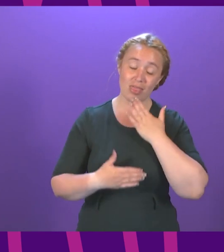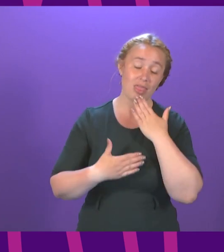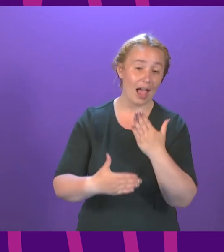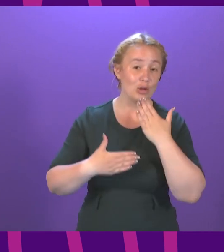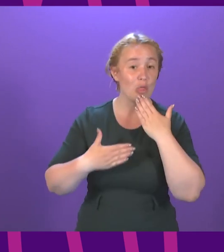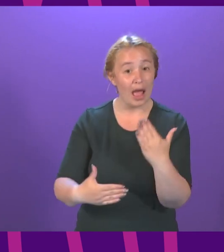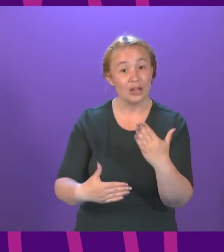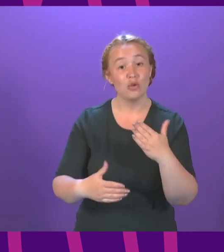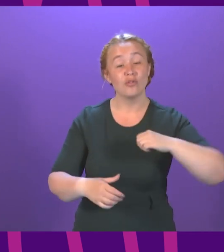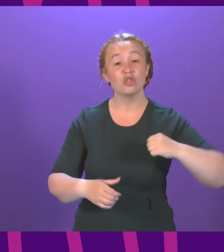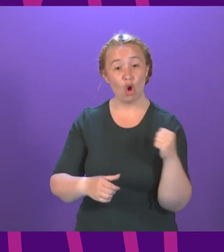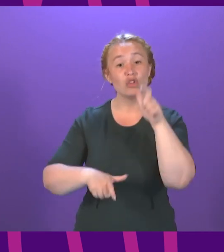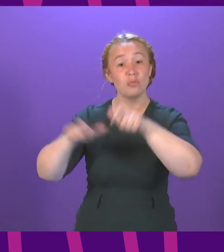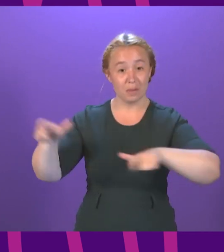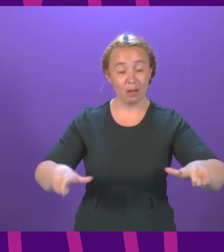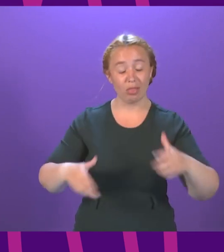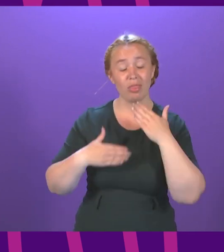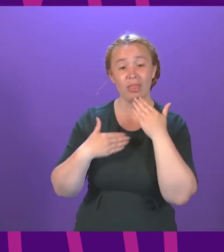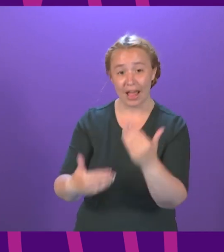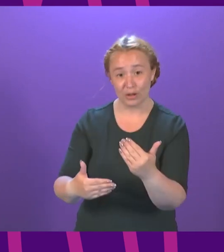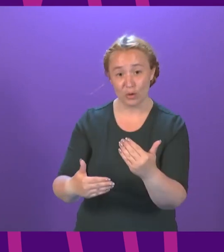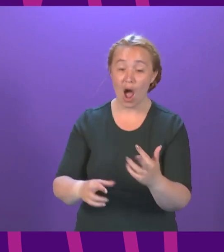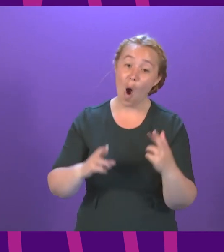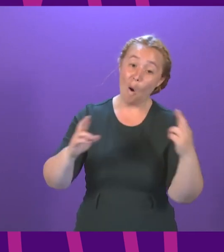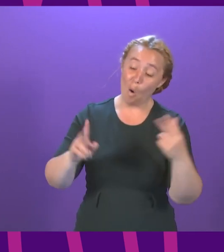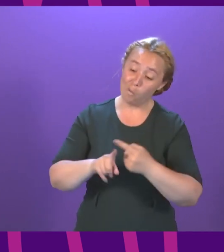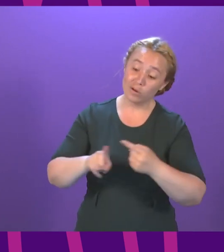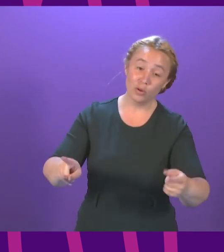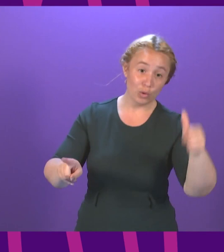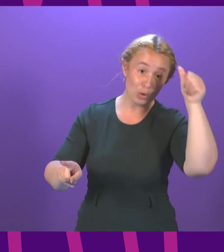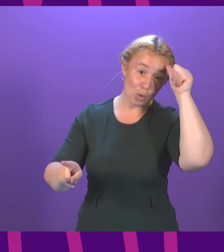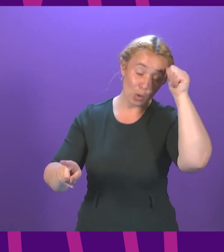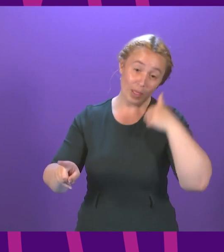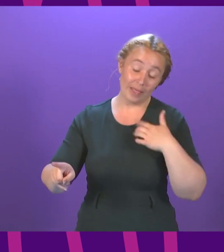across the country, but I hope that everybody knows that I feel that sense